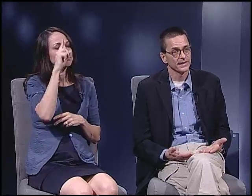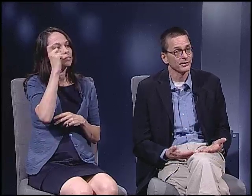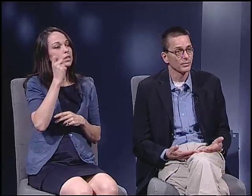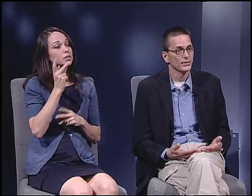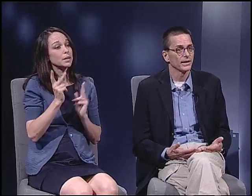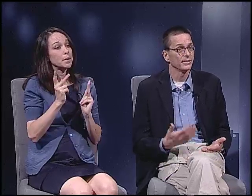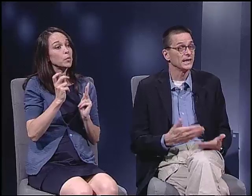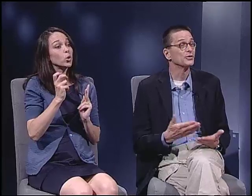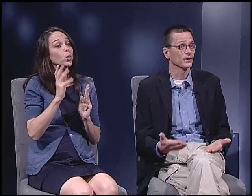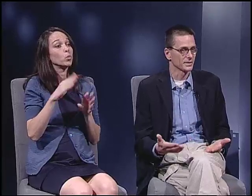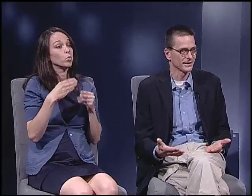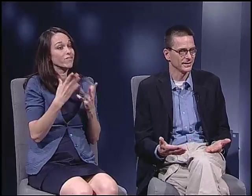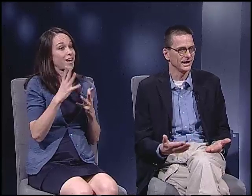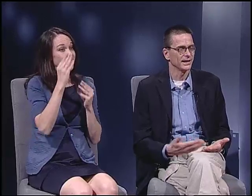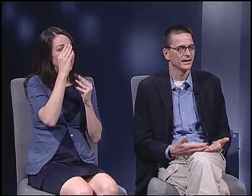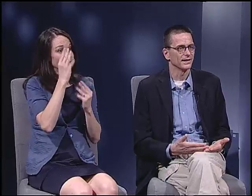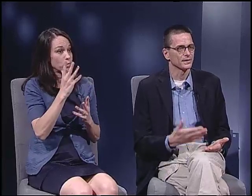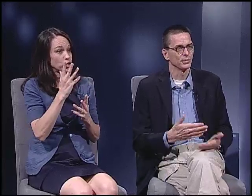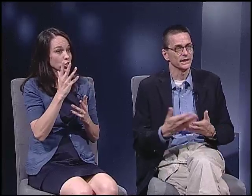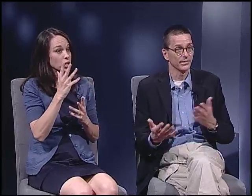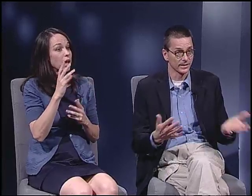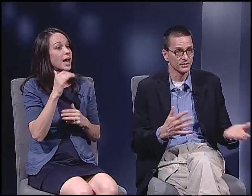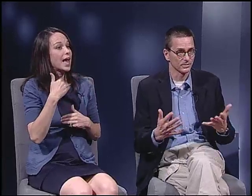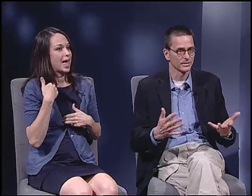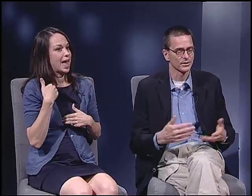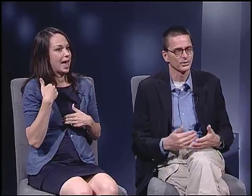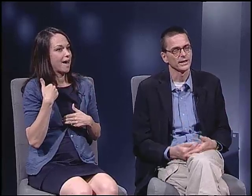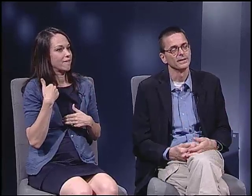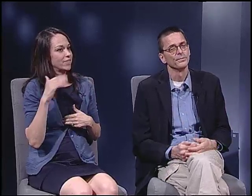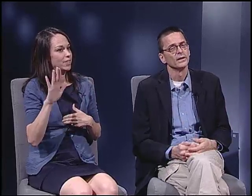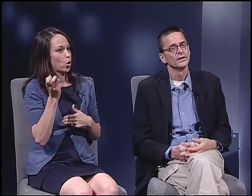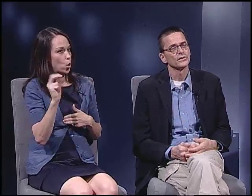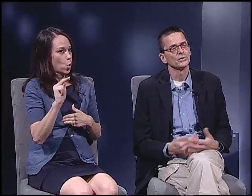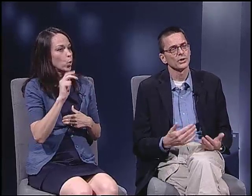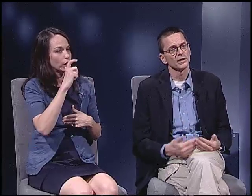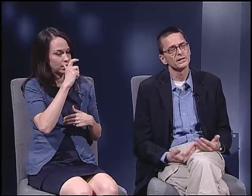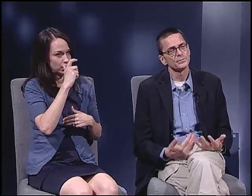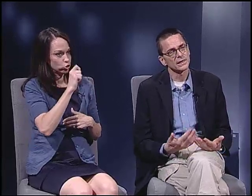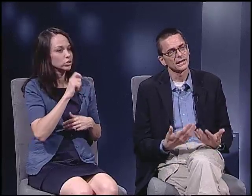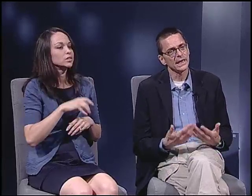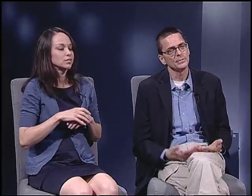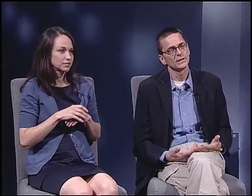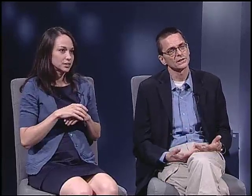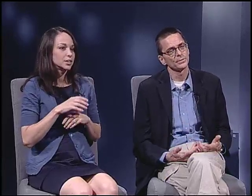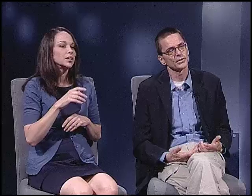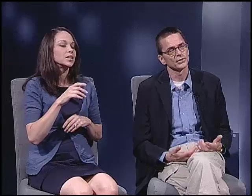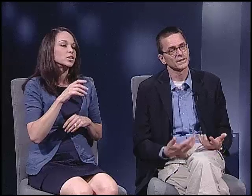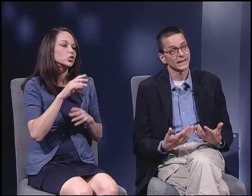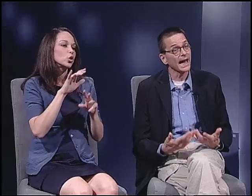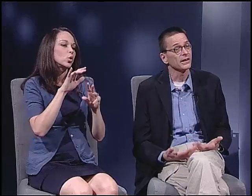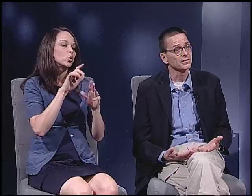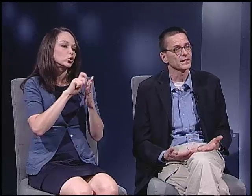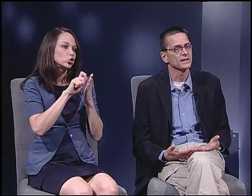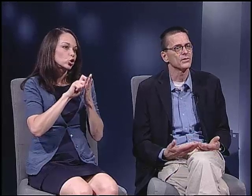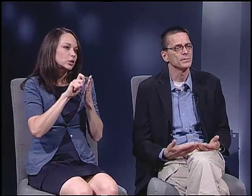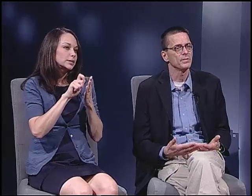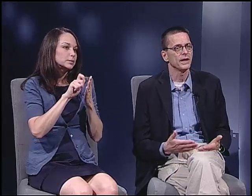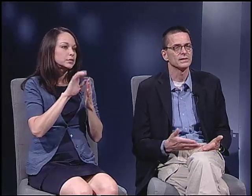that information have an interest in us believing a certain story. So journalism's claim to special status as always been based